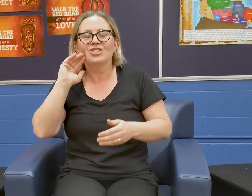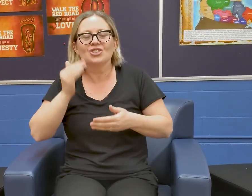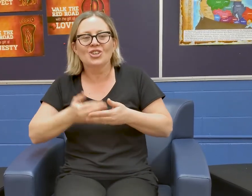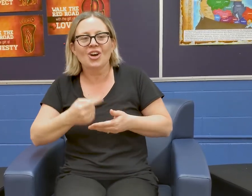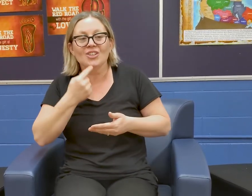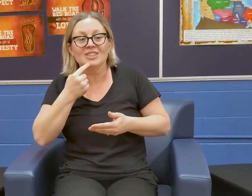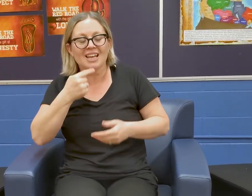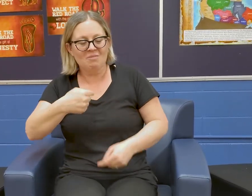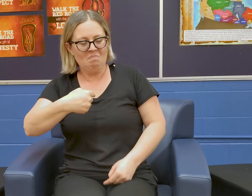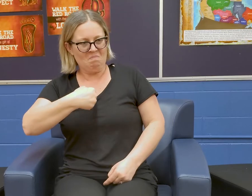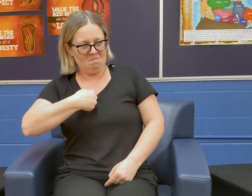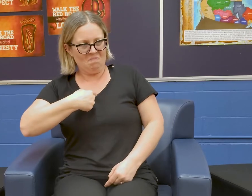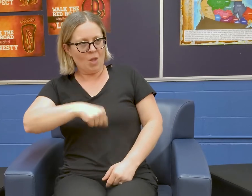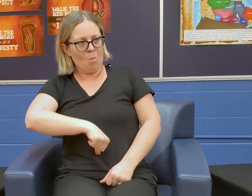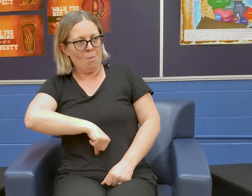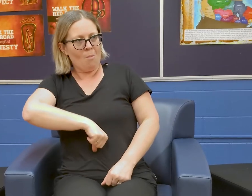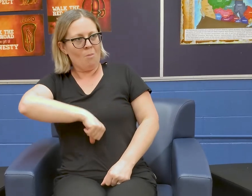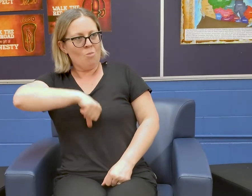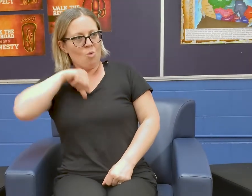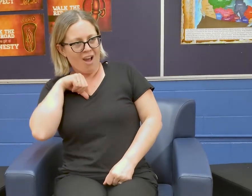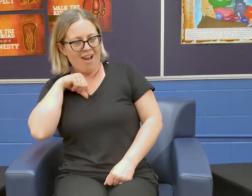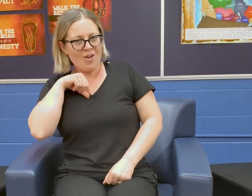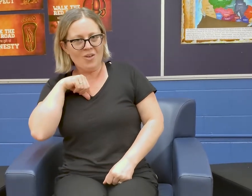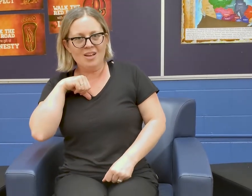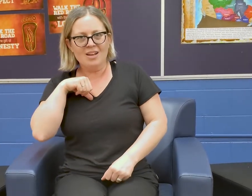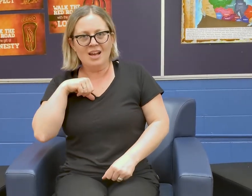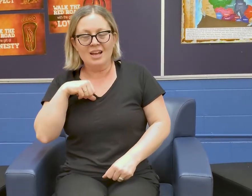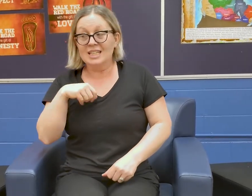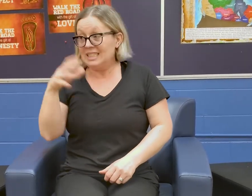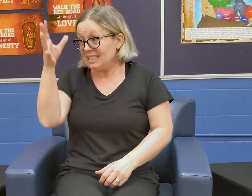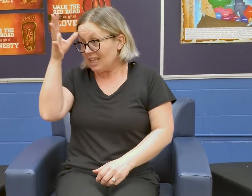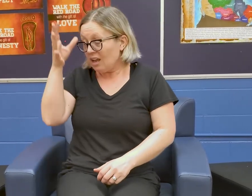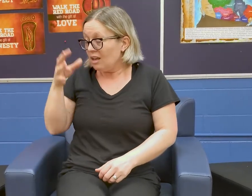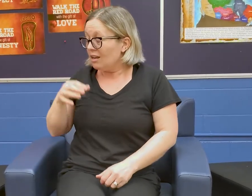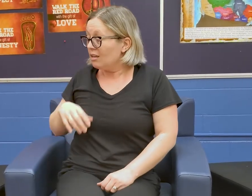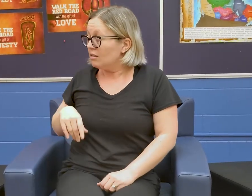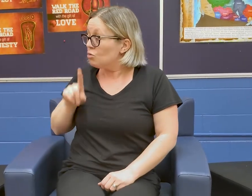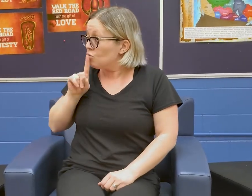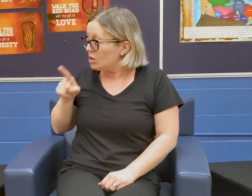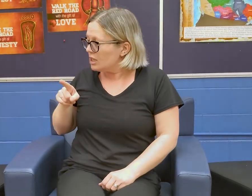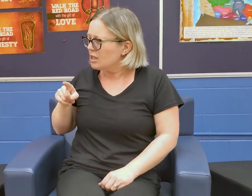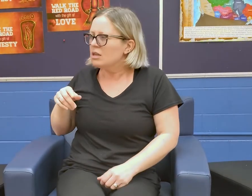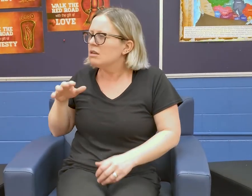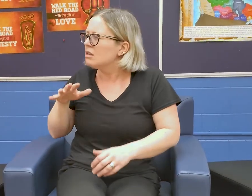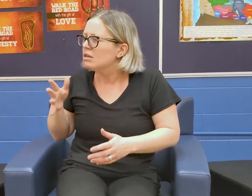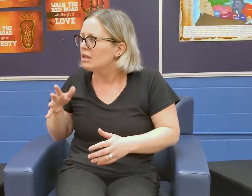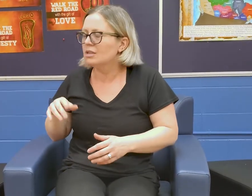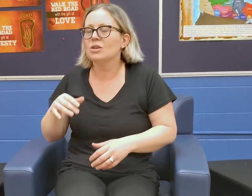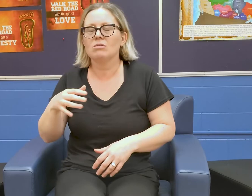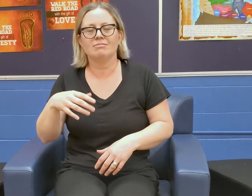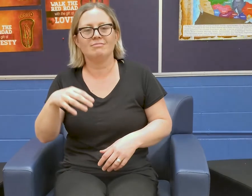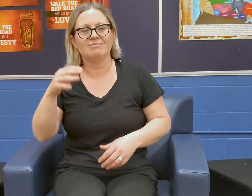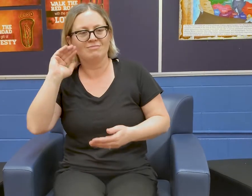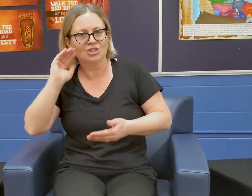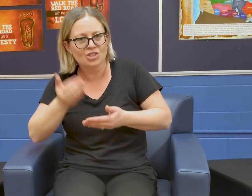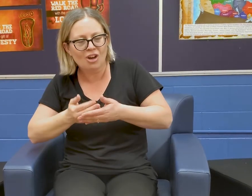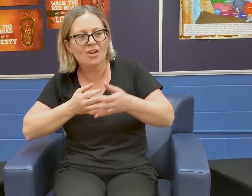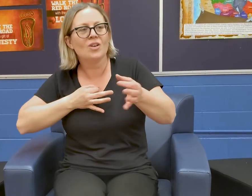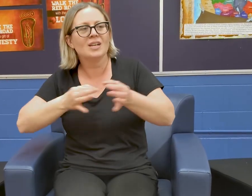the daughter signed that she was proud and the dad looked at her with confusion, saying "really?" The daughter